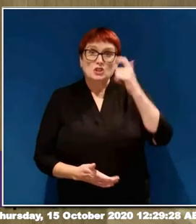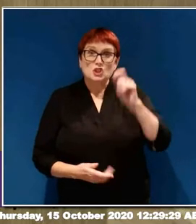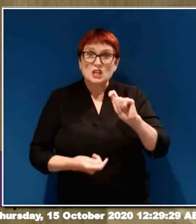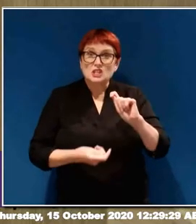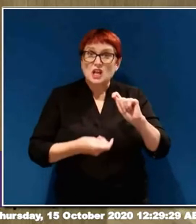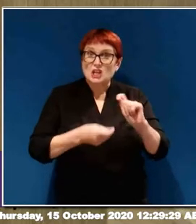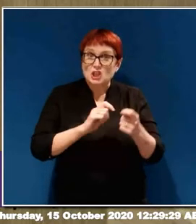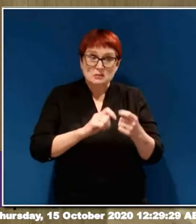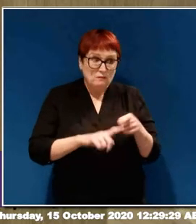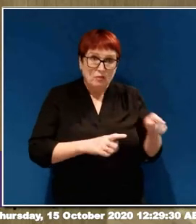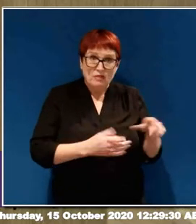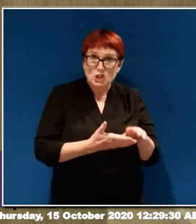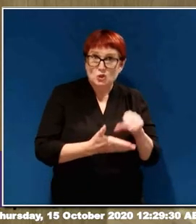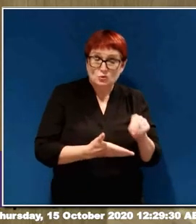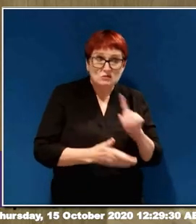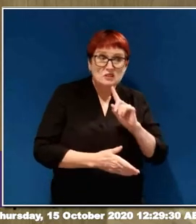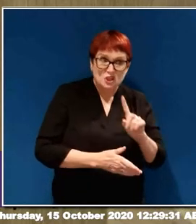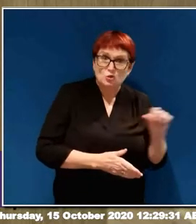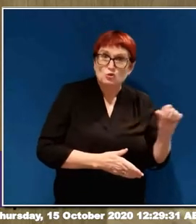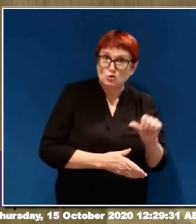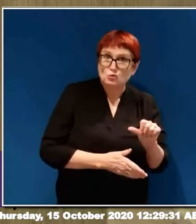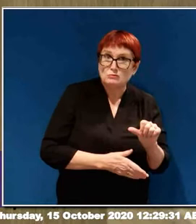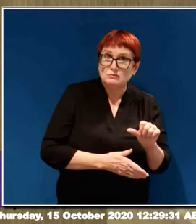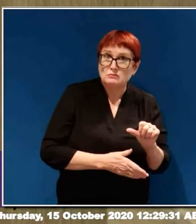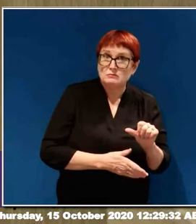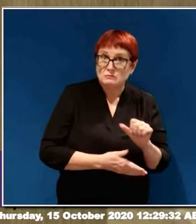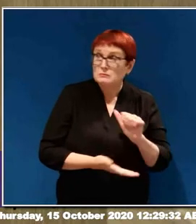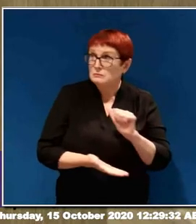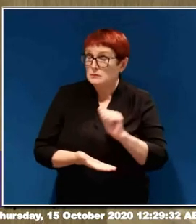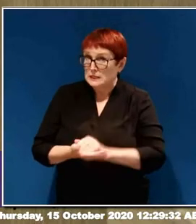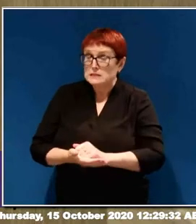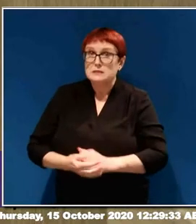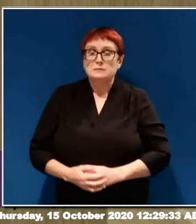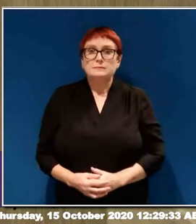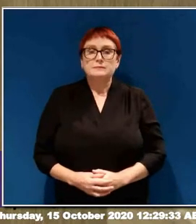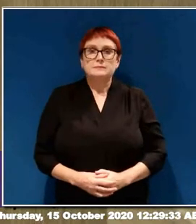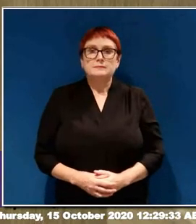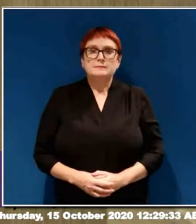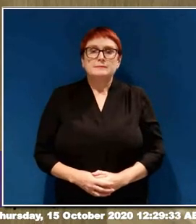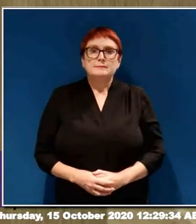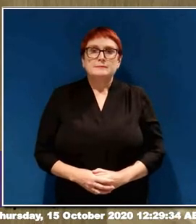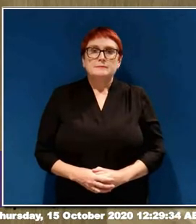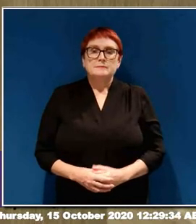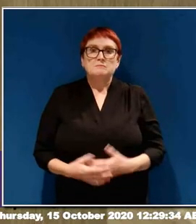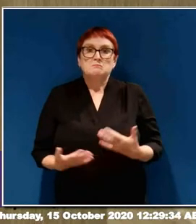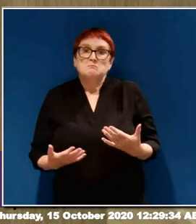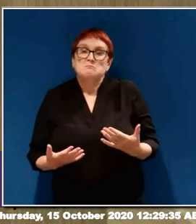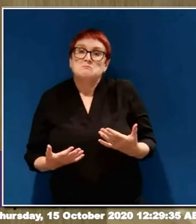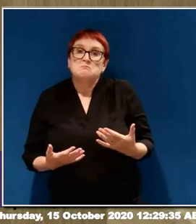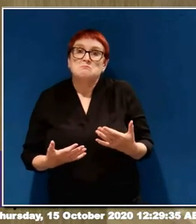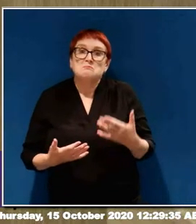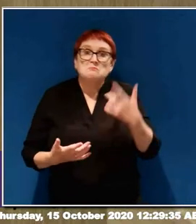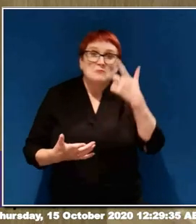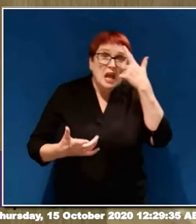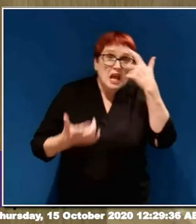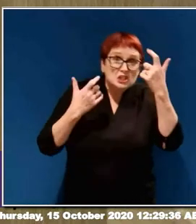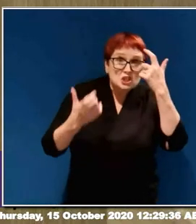is that correct? Yes. OK, which are - which suggestions are not always taken up? That's correct.